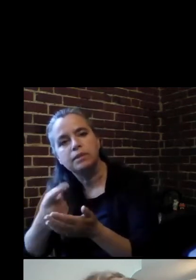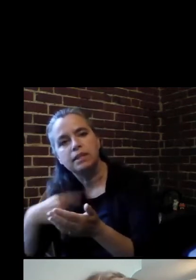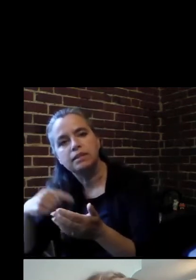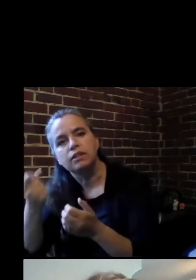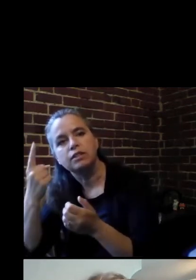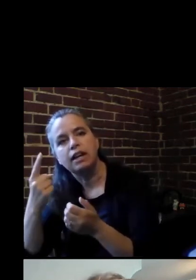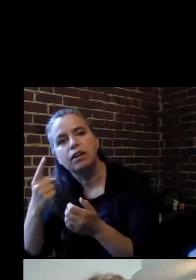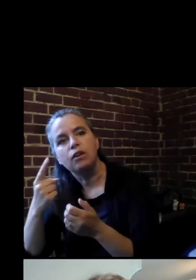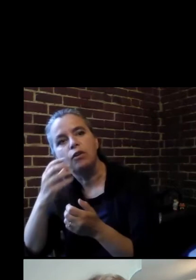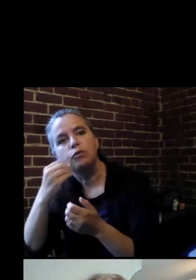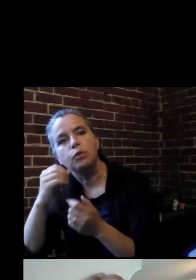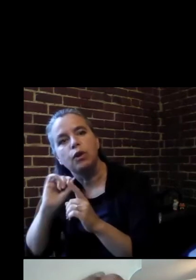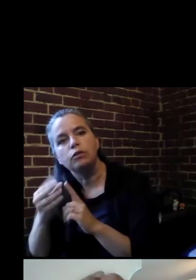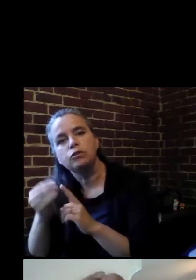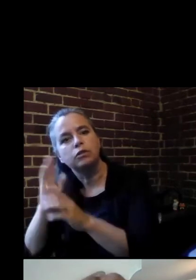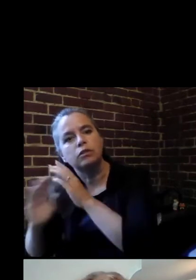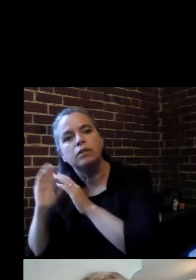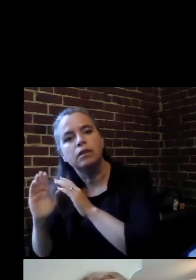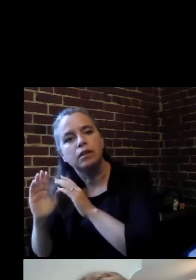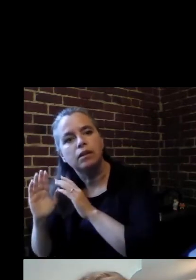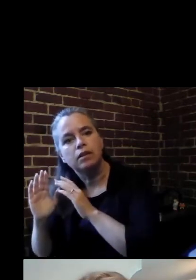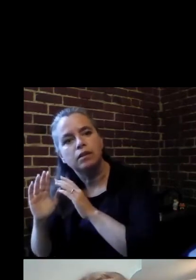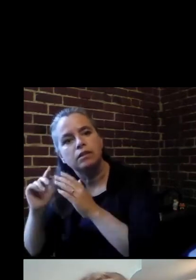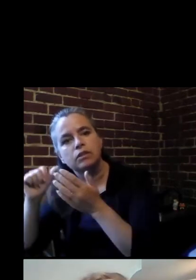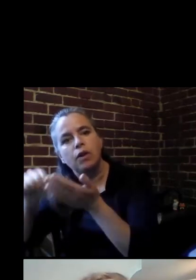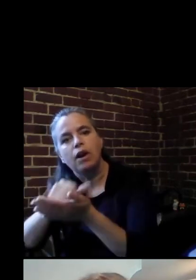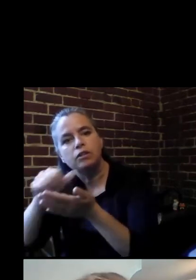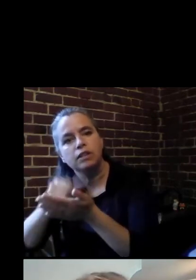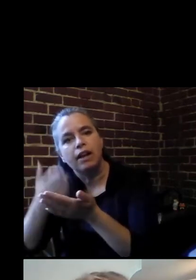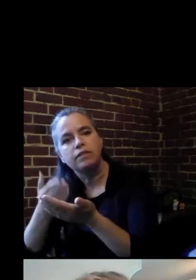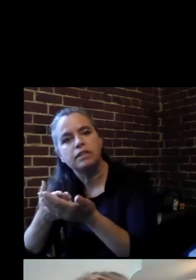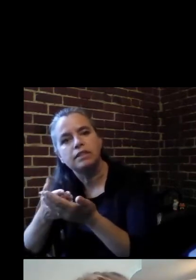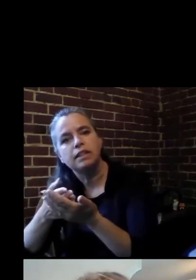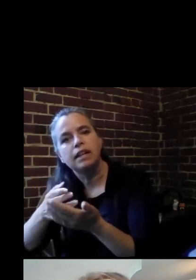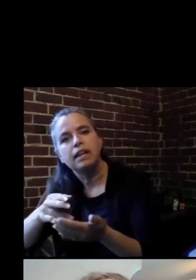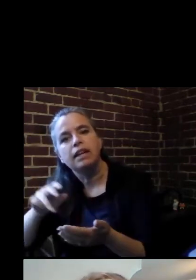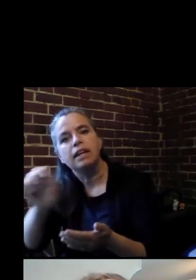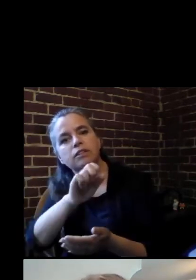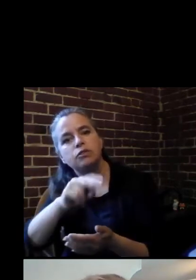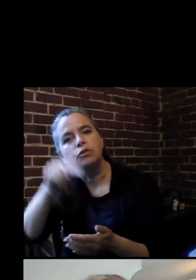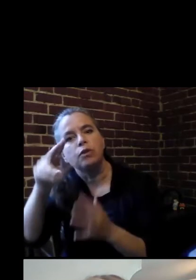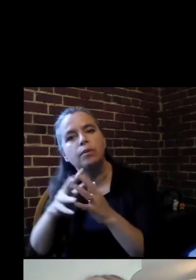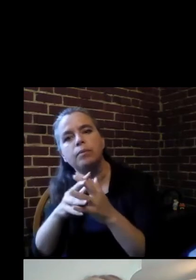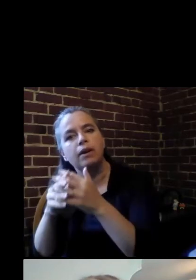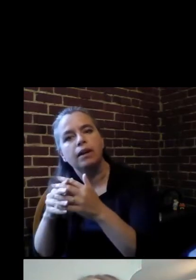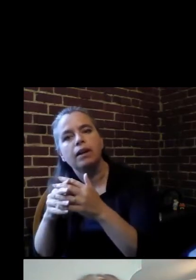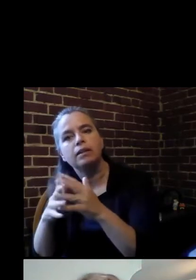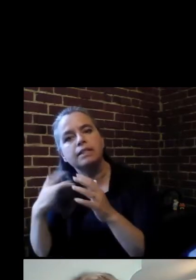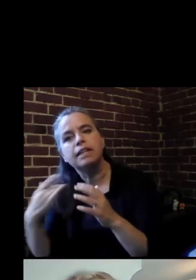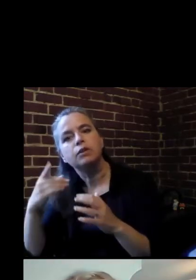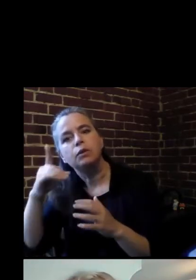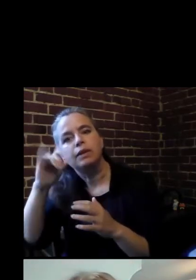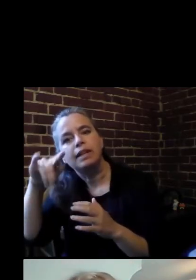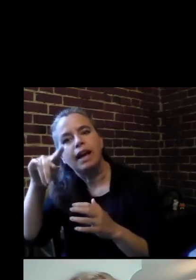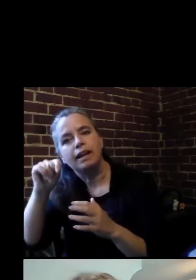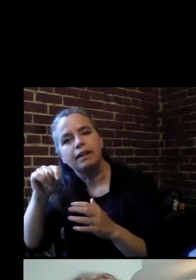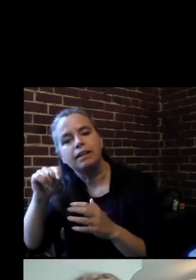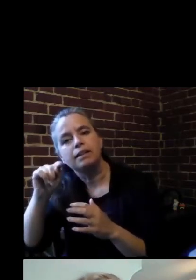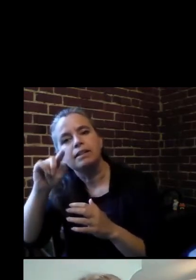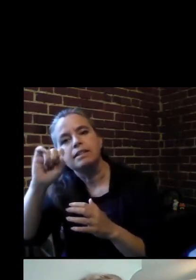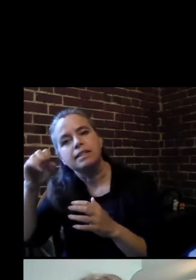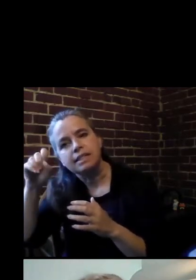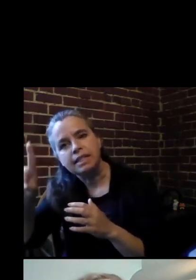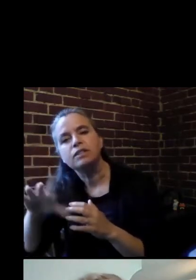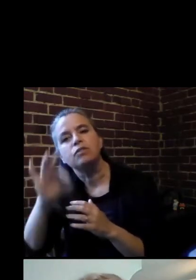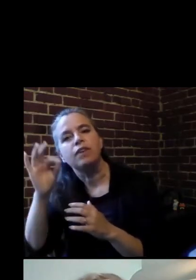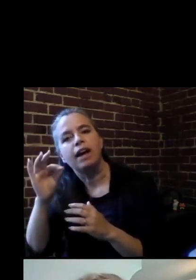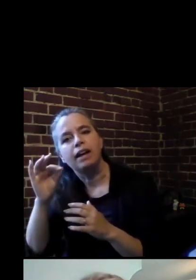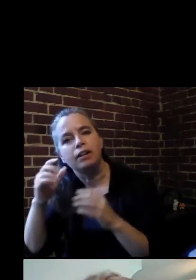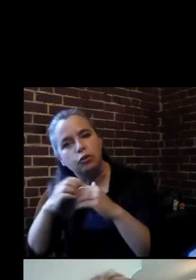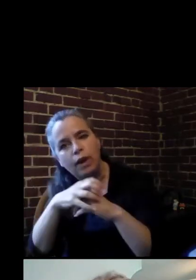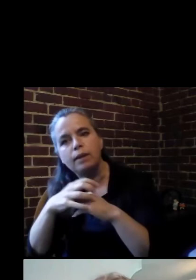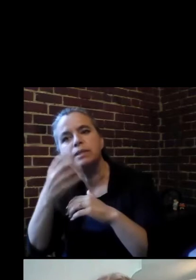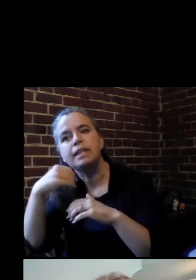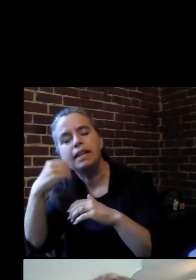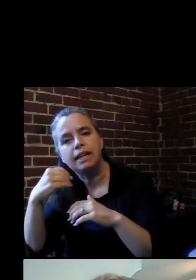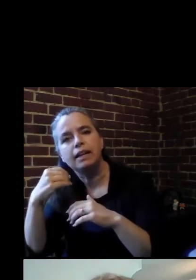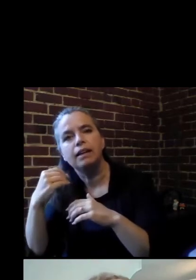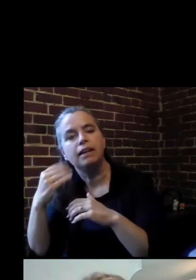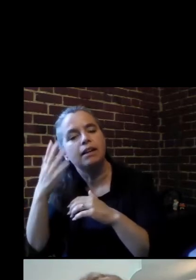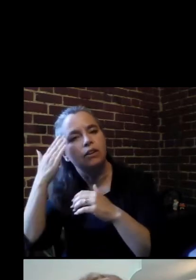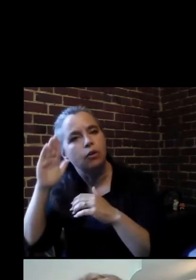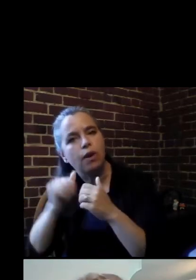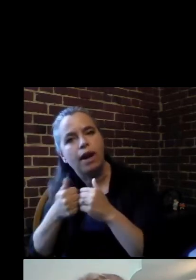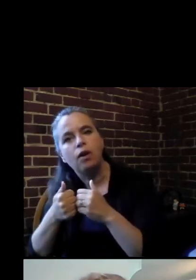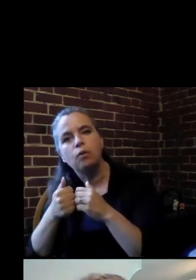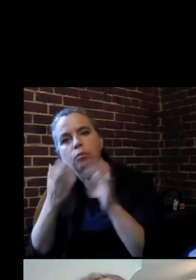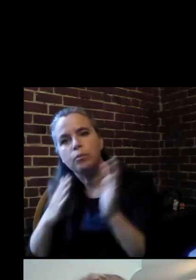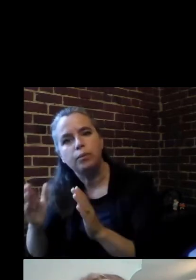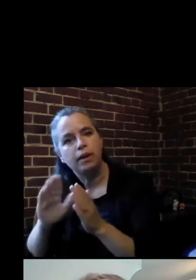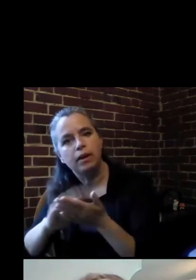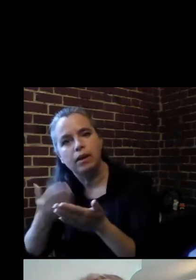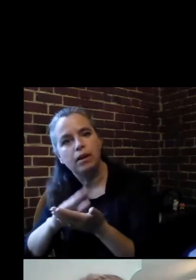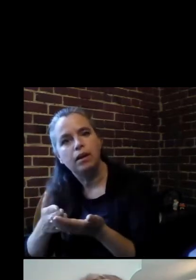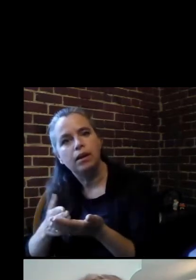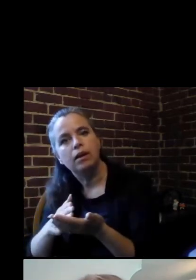So archaeological evidence in eastern North America has been mostly diet. We just know that the seeds are there. They're eating grapes. But we don't really know how they're preparing it. Besides that one context where we found those burned grape skins.